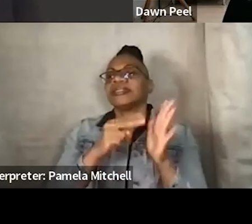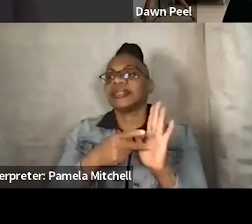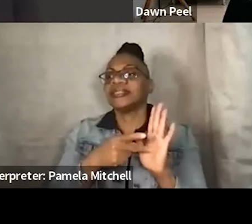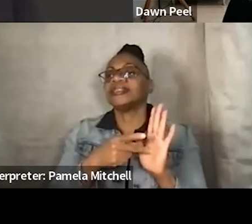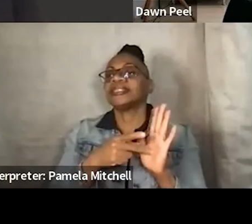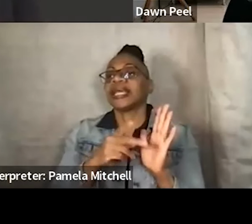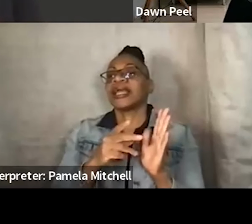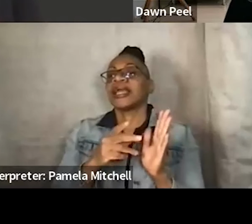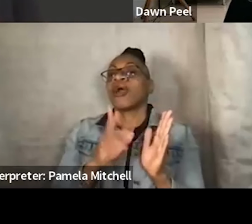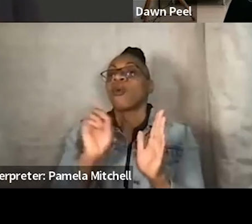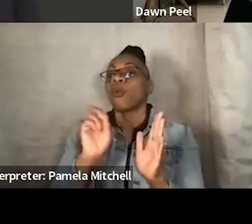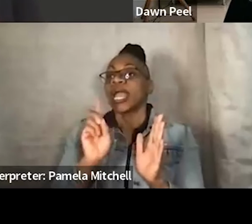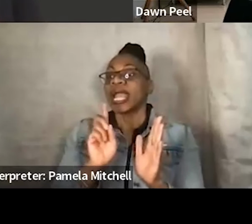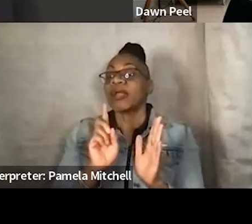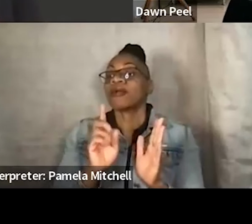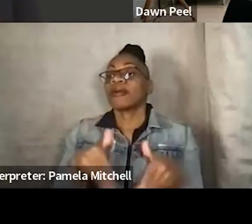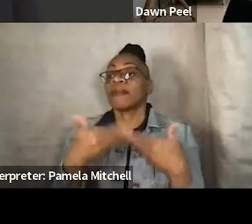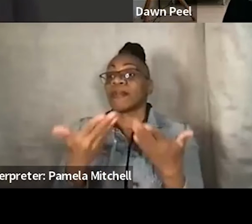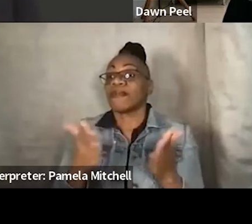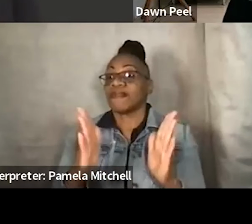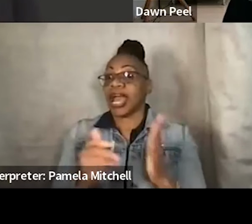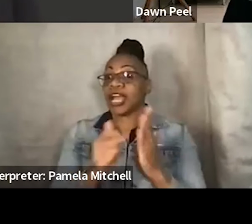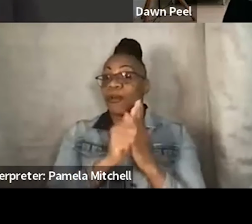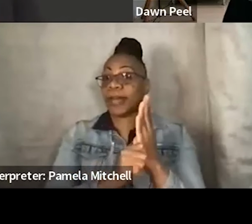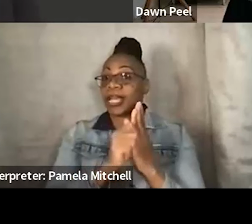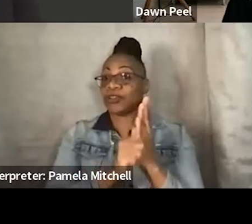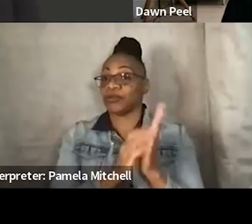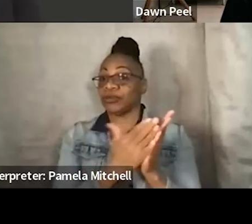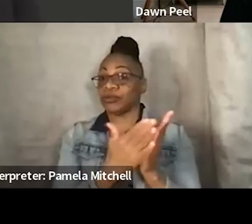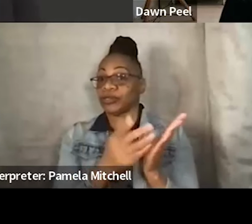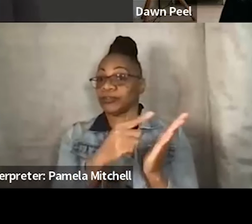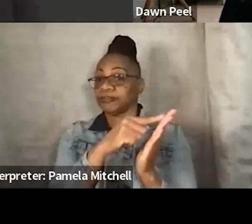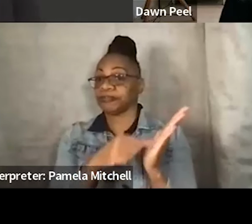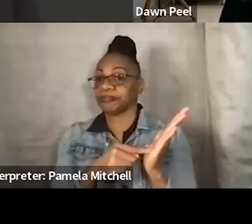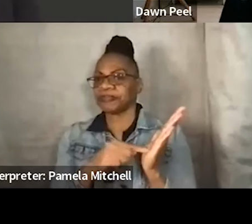So, I hope that answers your question.